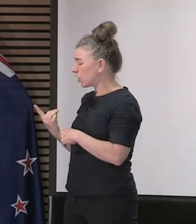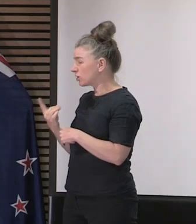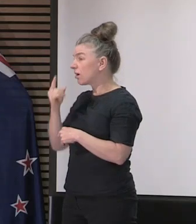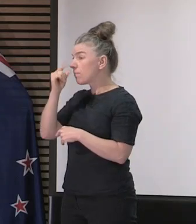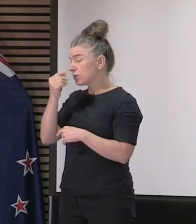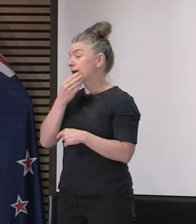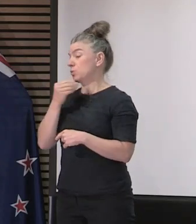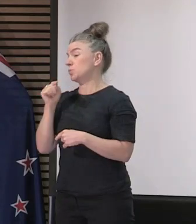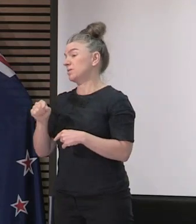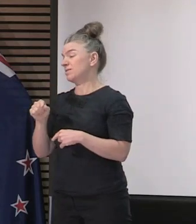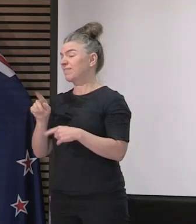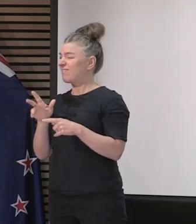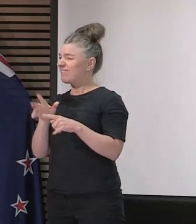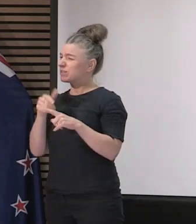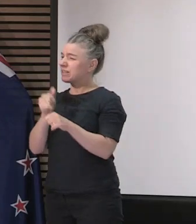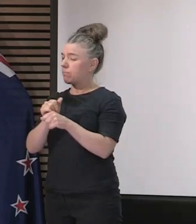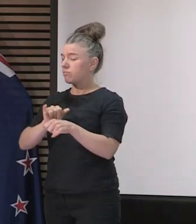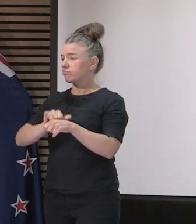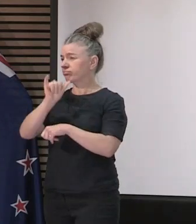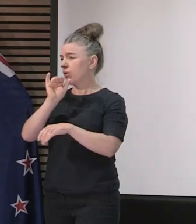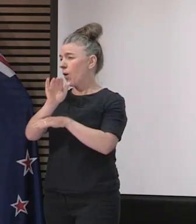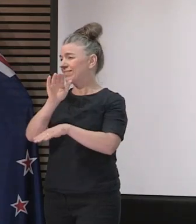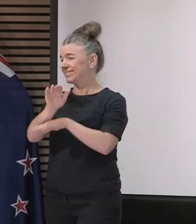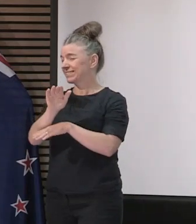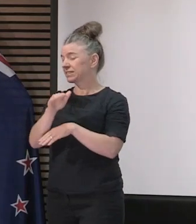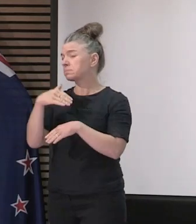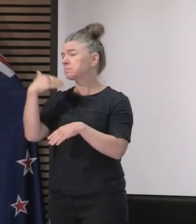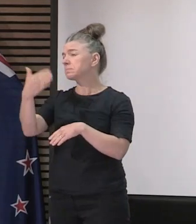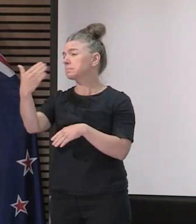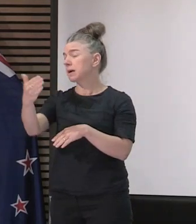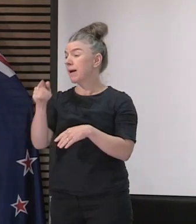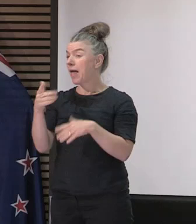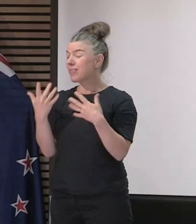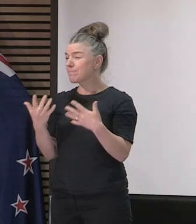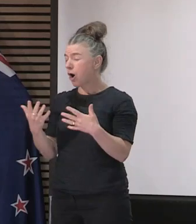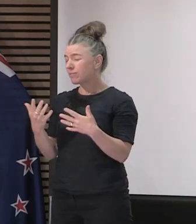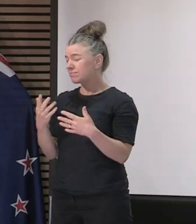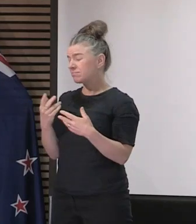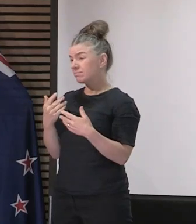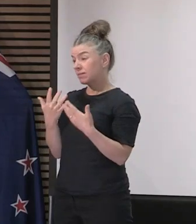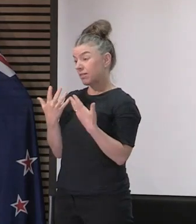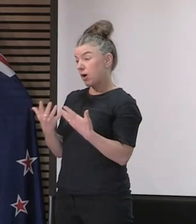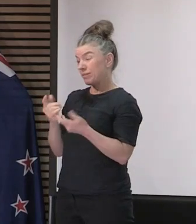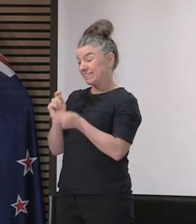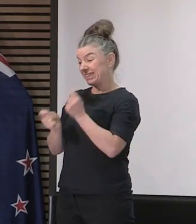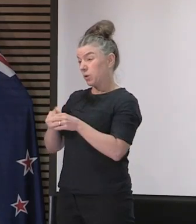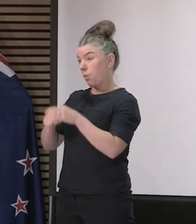country on business, for example, where they are required to have a test. It could play a role that but at